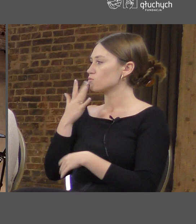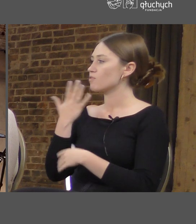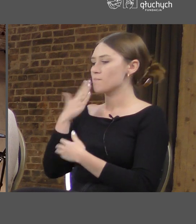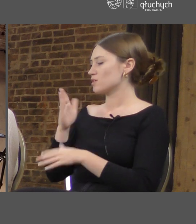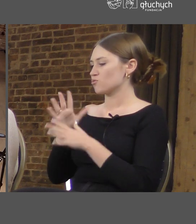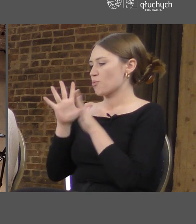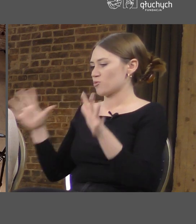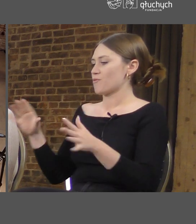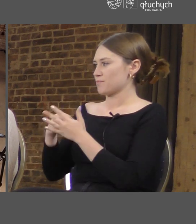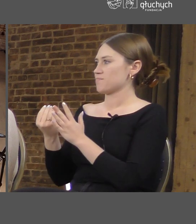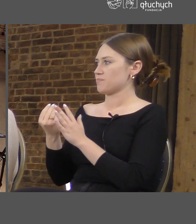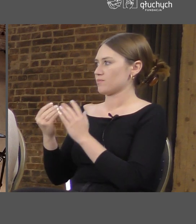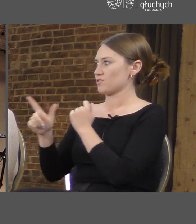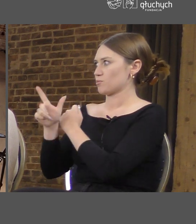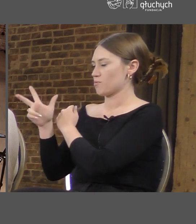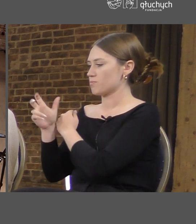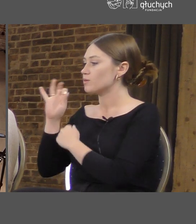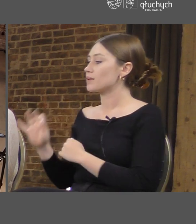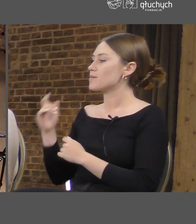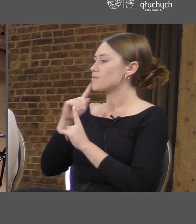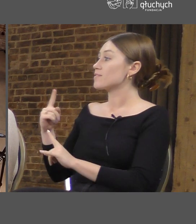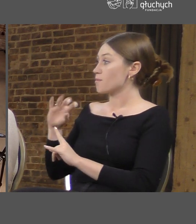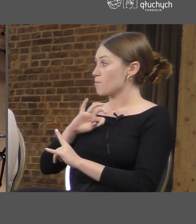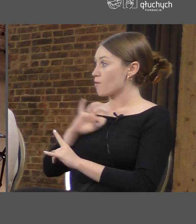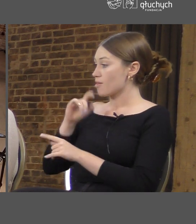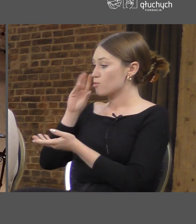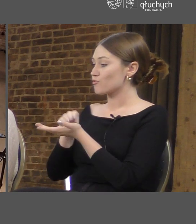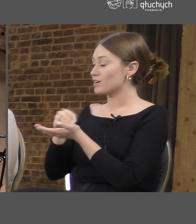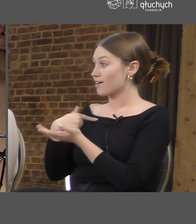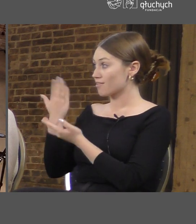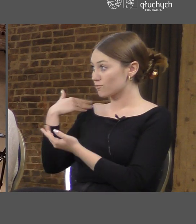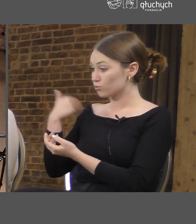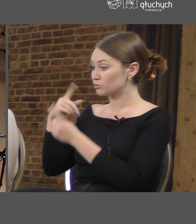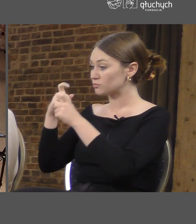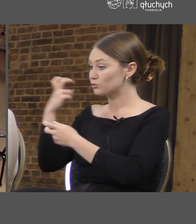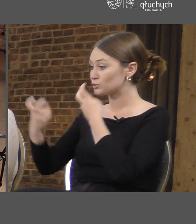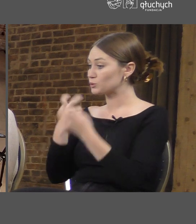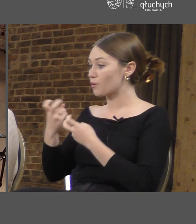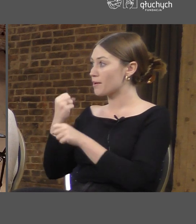In my experience it's like this, That when I started looking for a job, it was very difficult indeed.